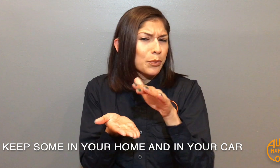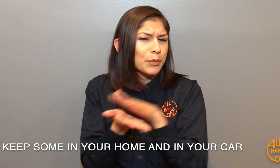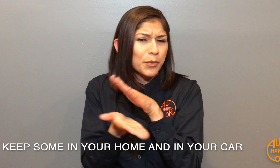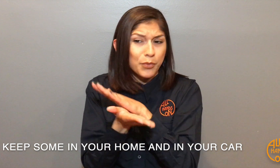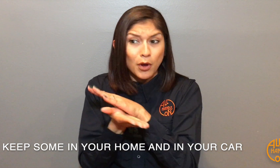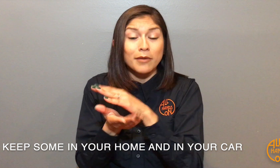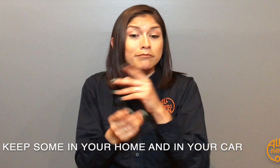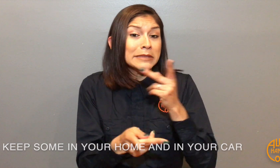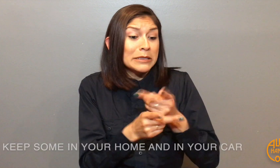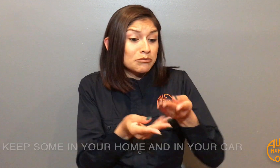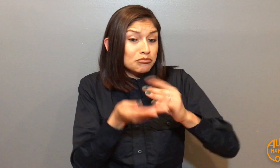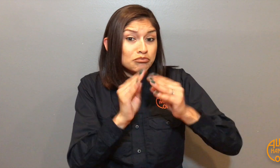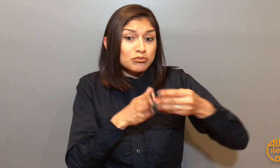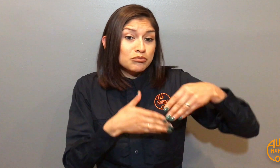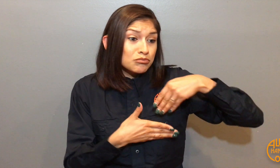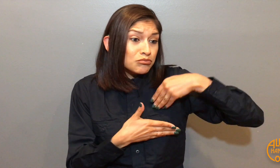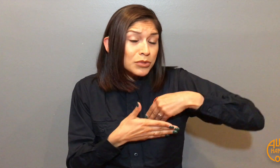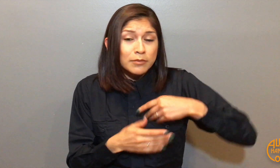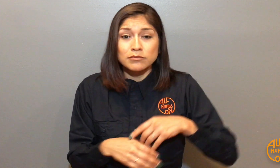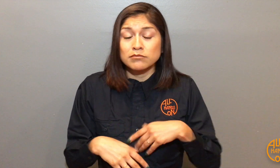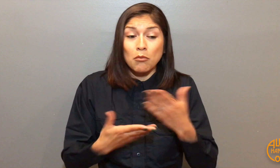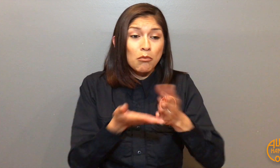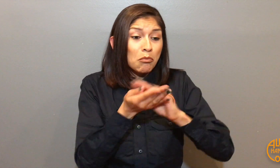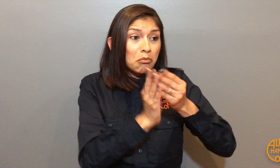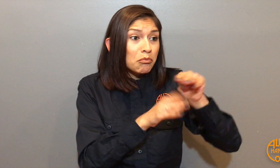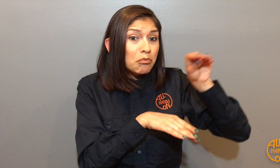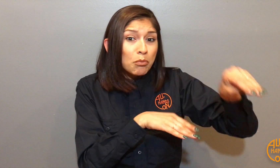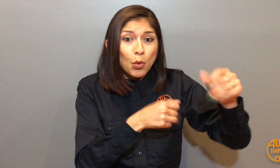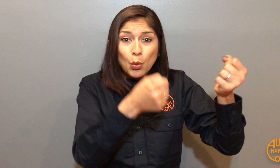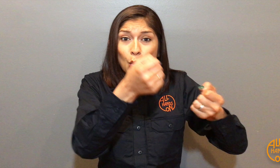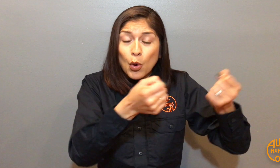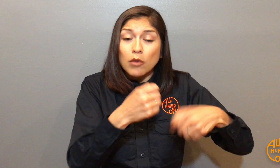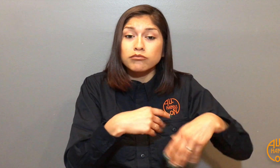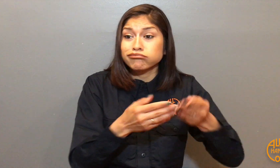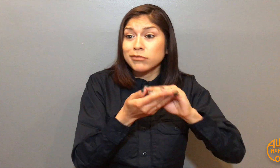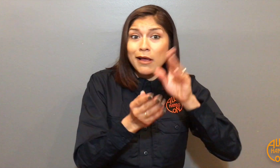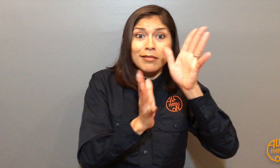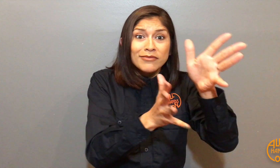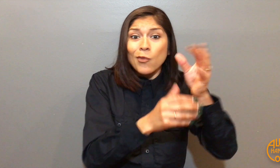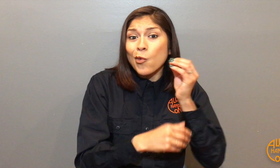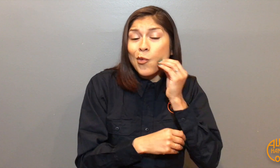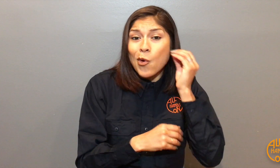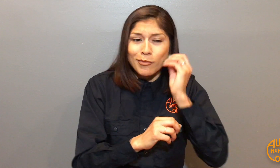one of these forms within your car perhaps inside your home and that way